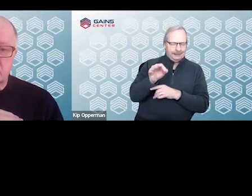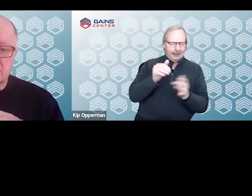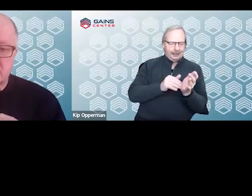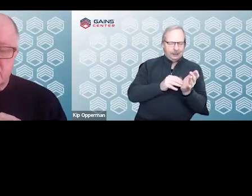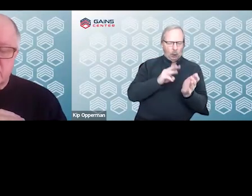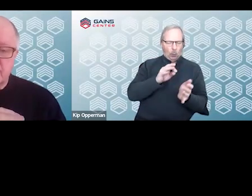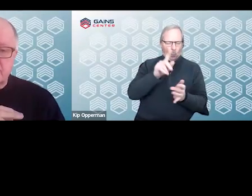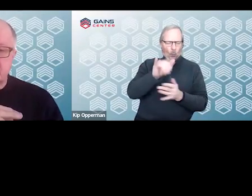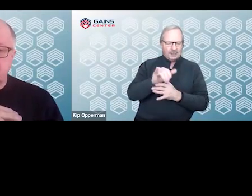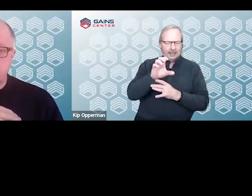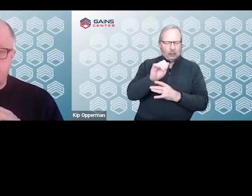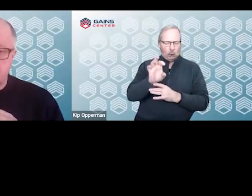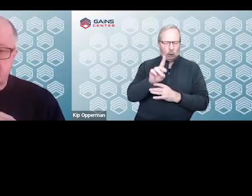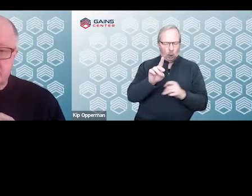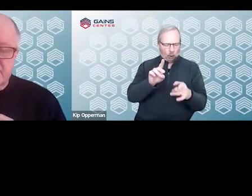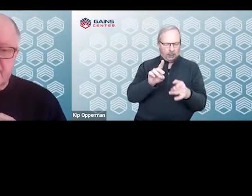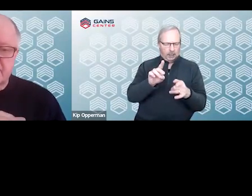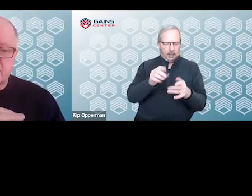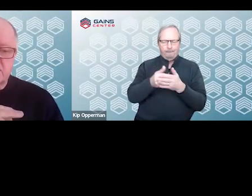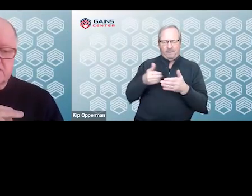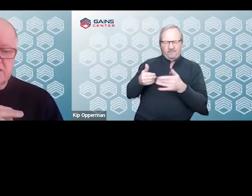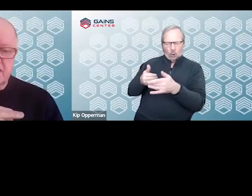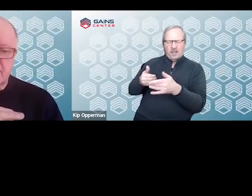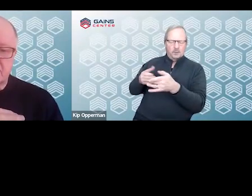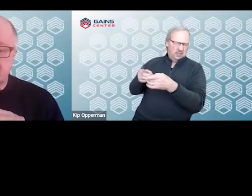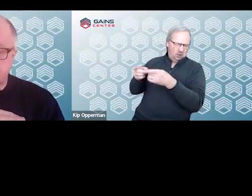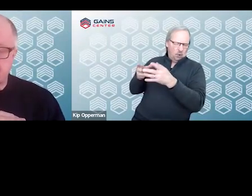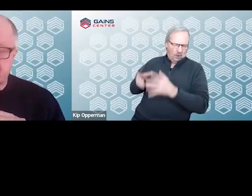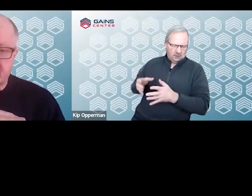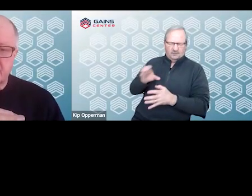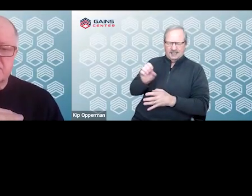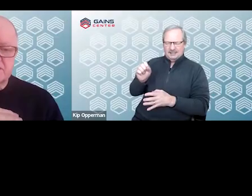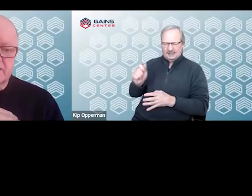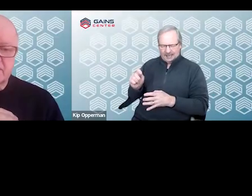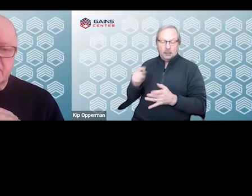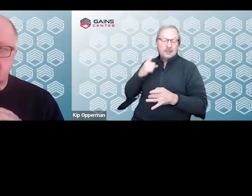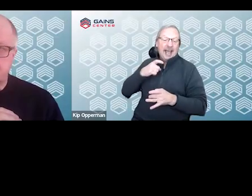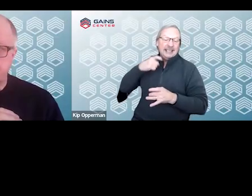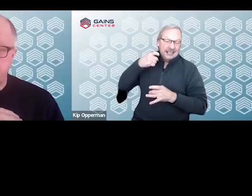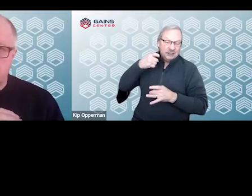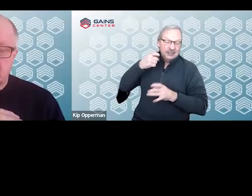who was previously the director of CSAT and is an addiction psychiatrist, and lawyer,